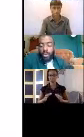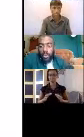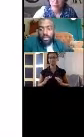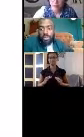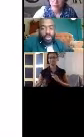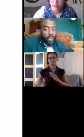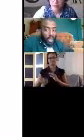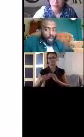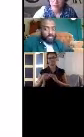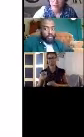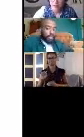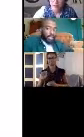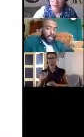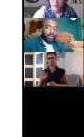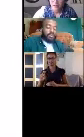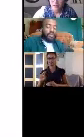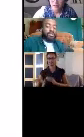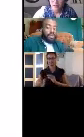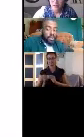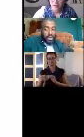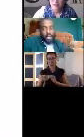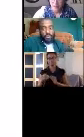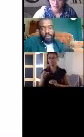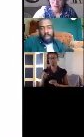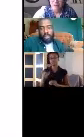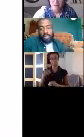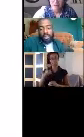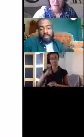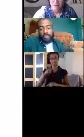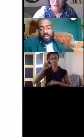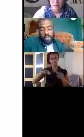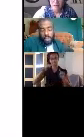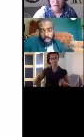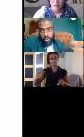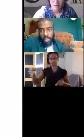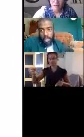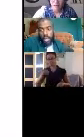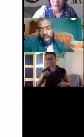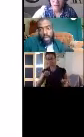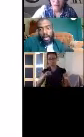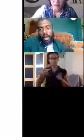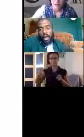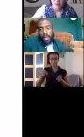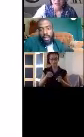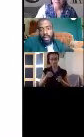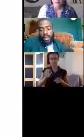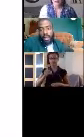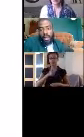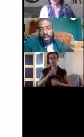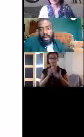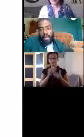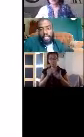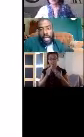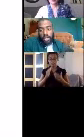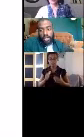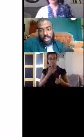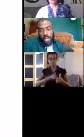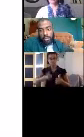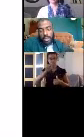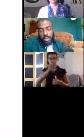we do have diverse hires, we do have even diverse leadership, and I challenge that because